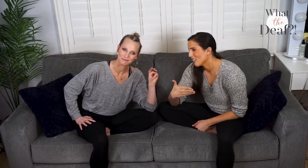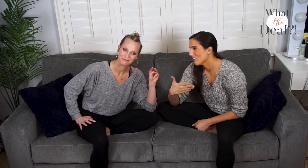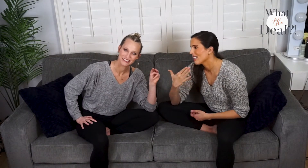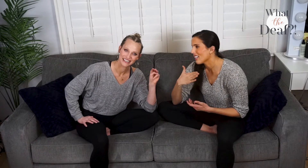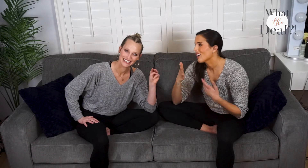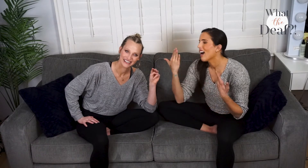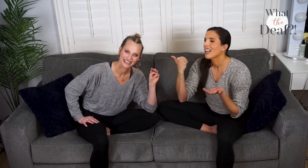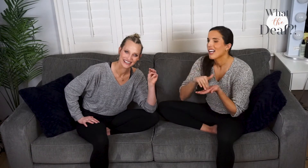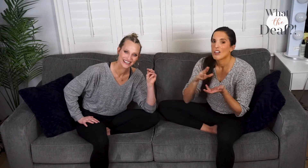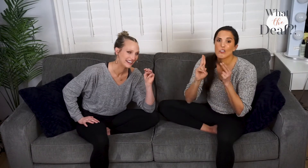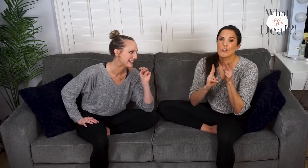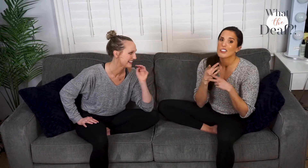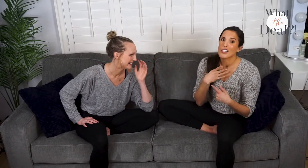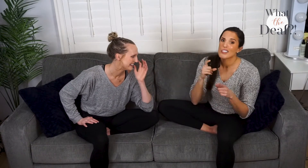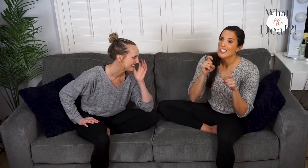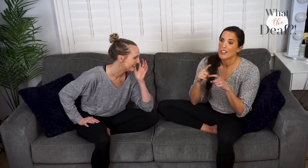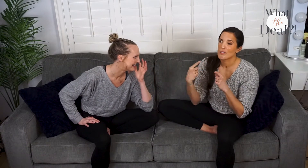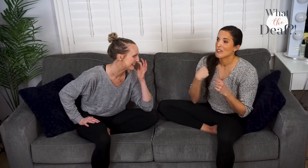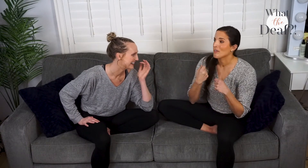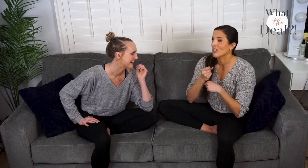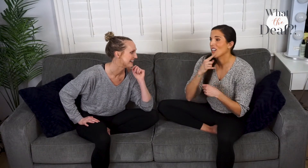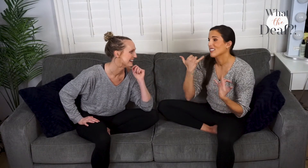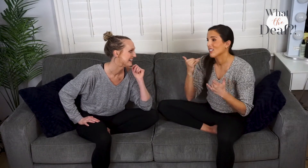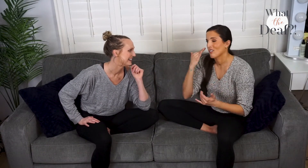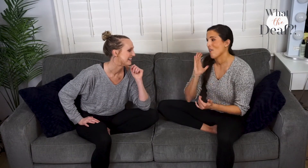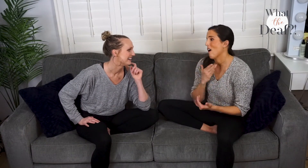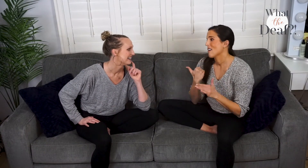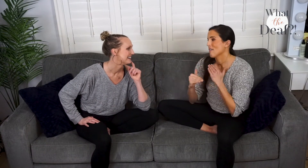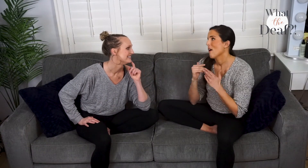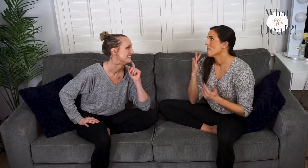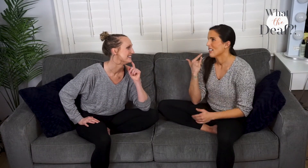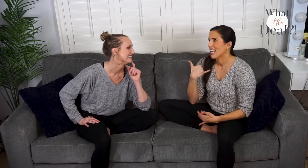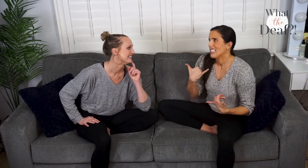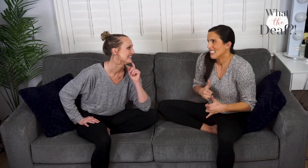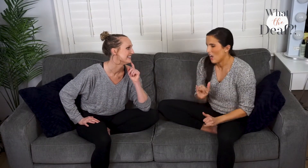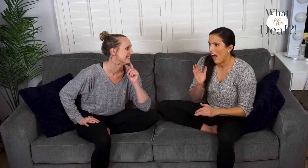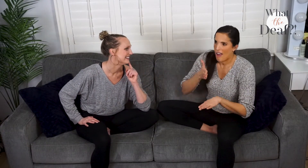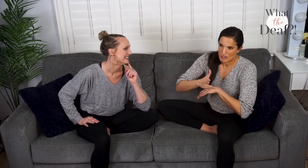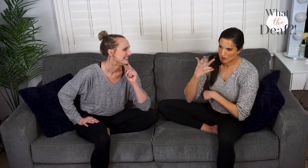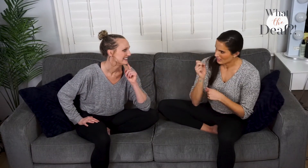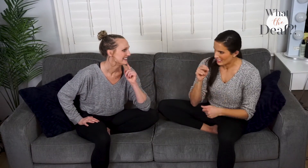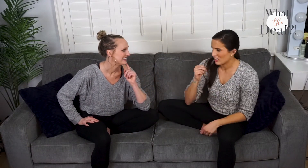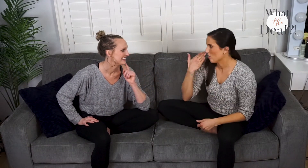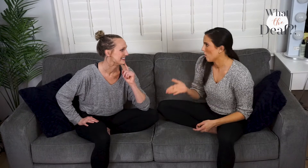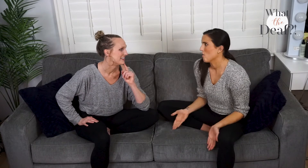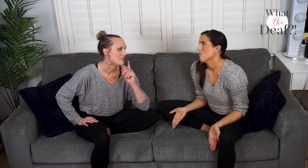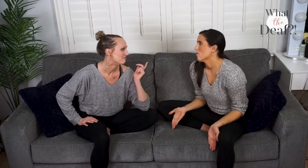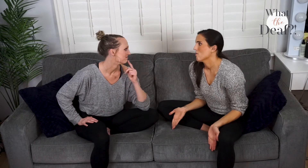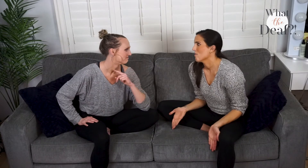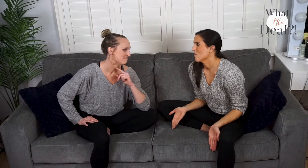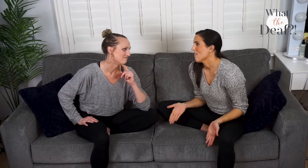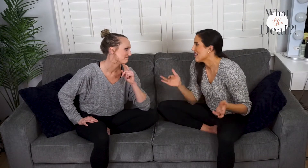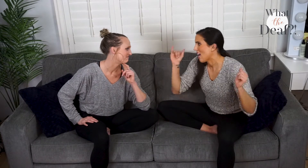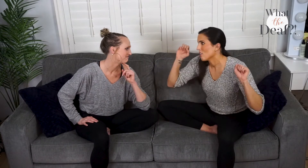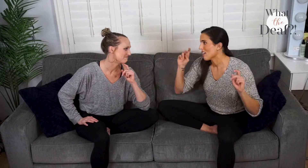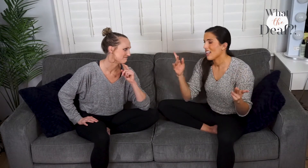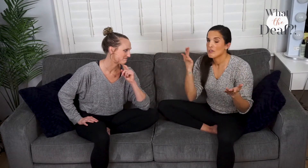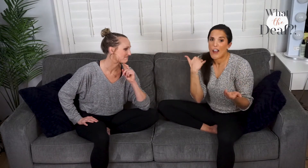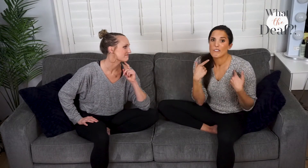Thank you. Again, universe likes to test me and make sure that I still know our email address because I still, after three seasons, I don't know it. Nope. - And that's okay.